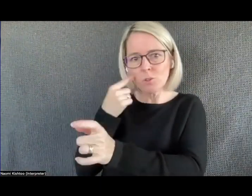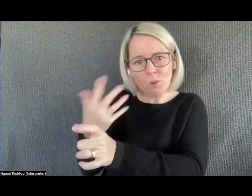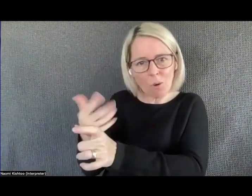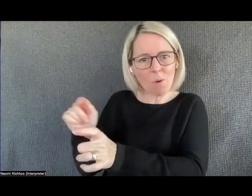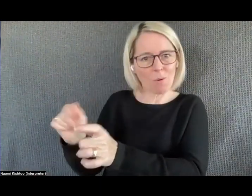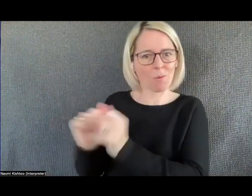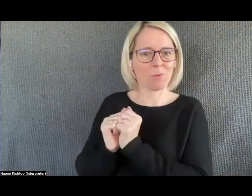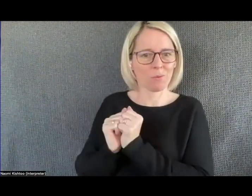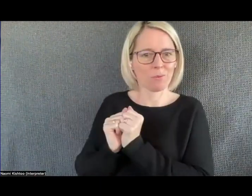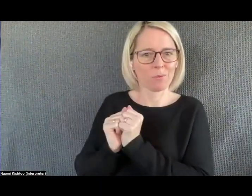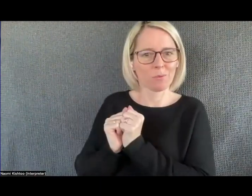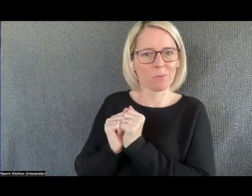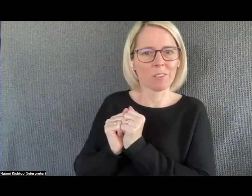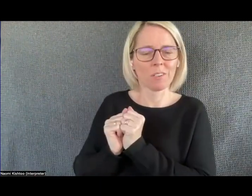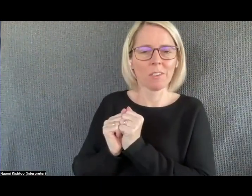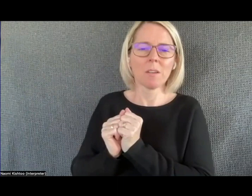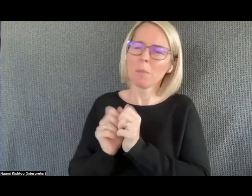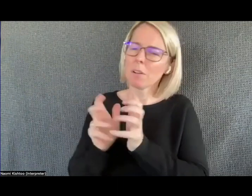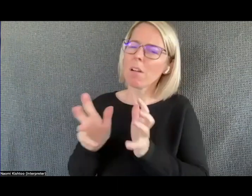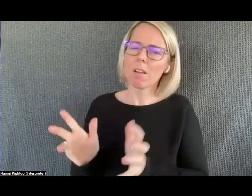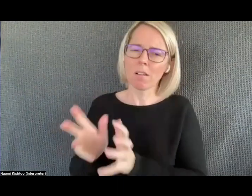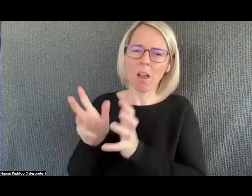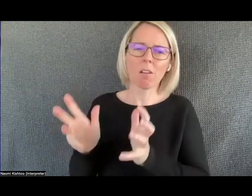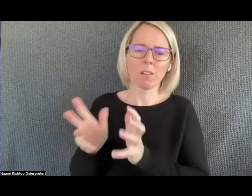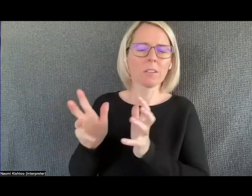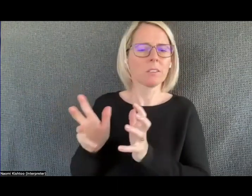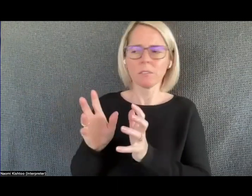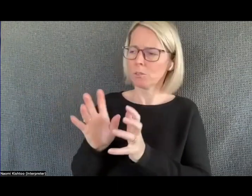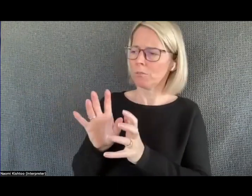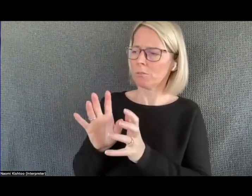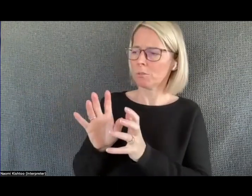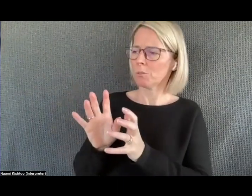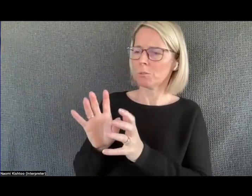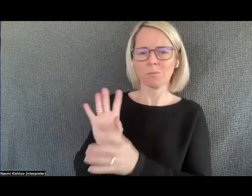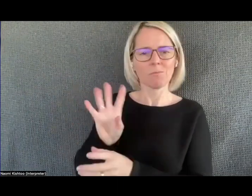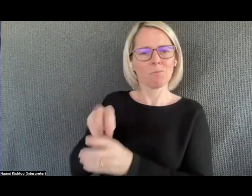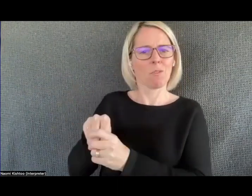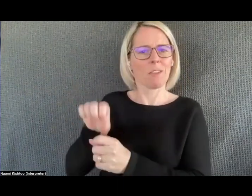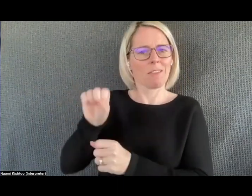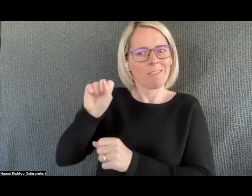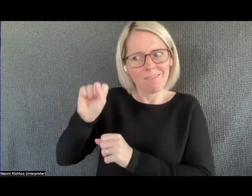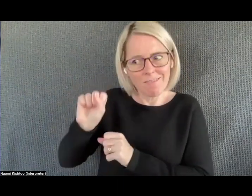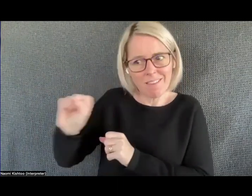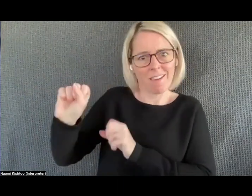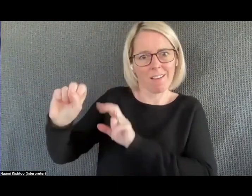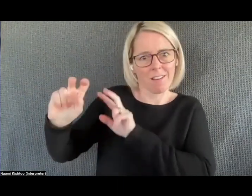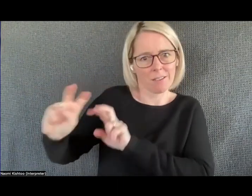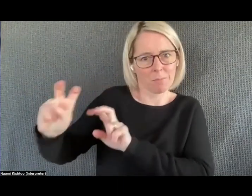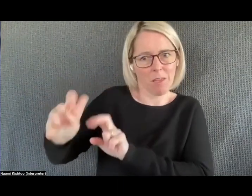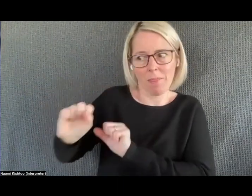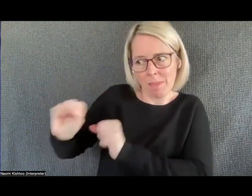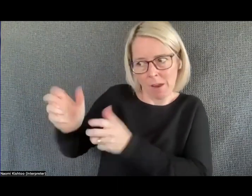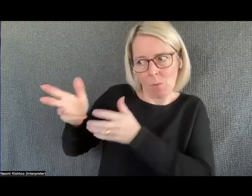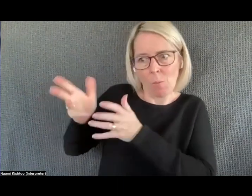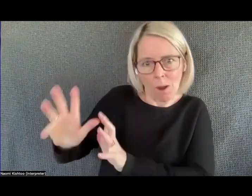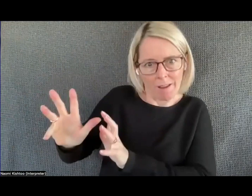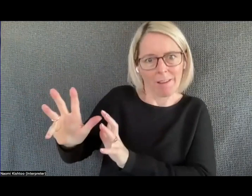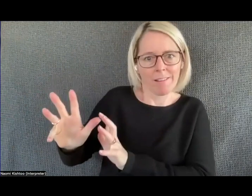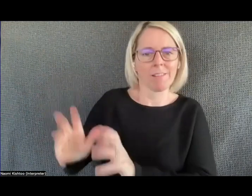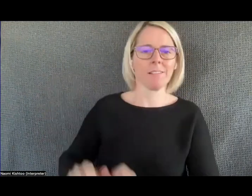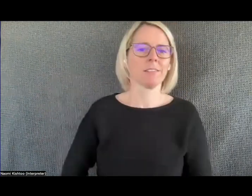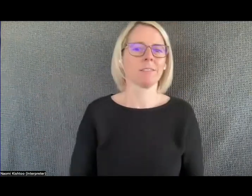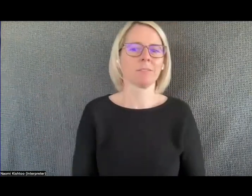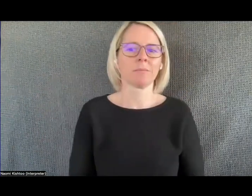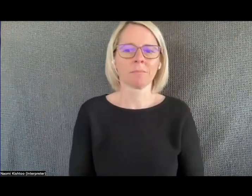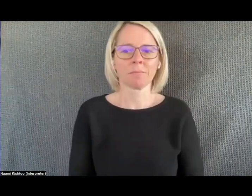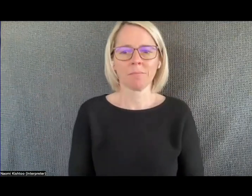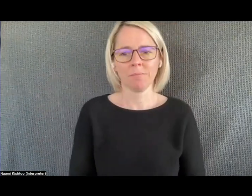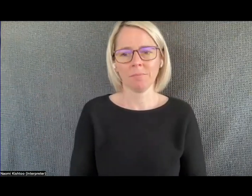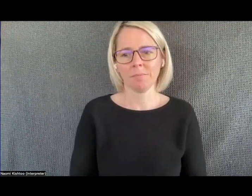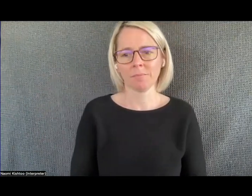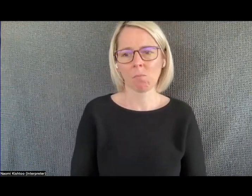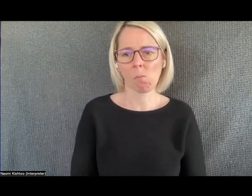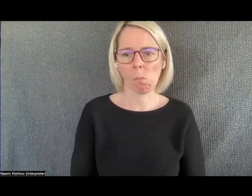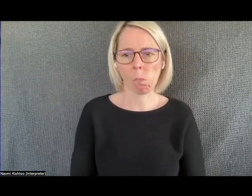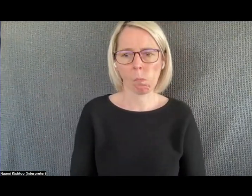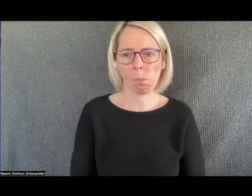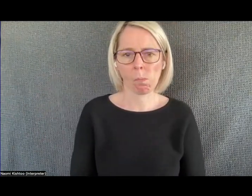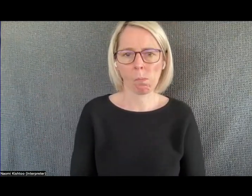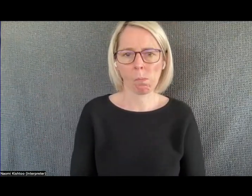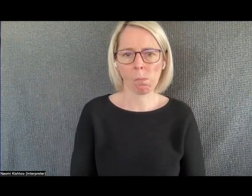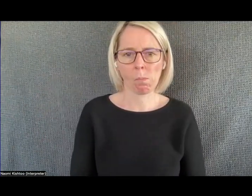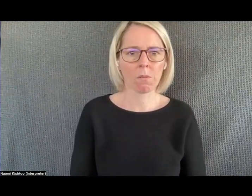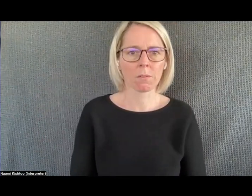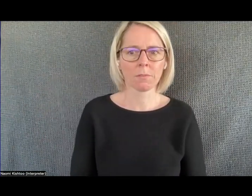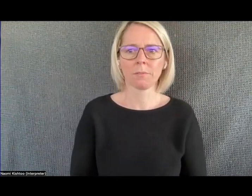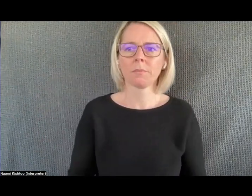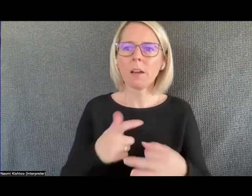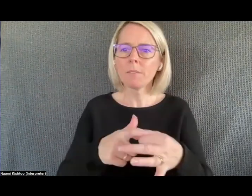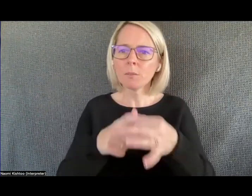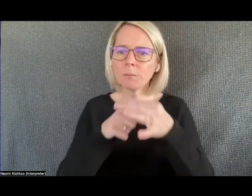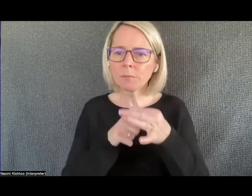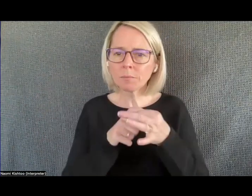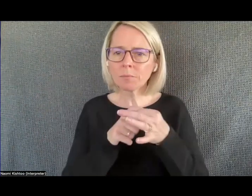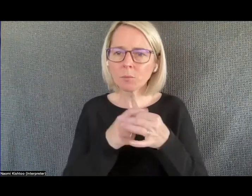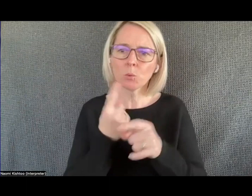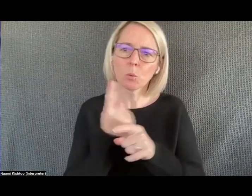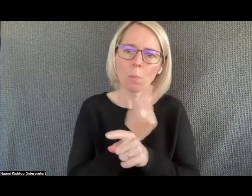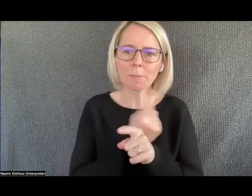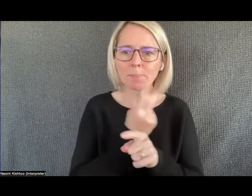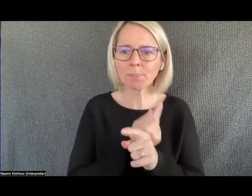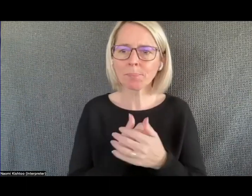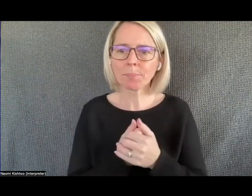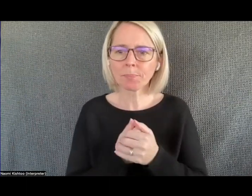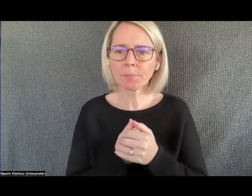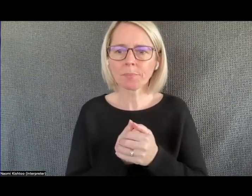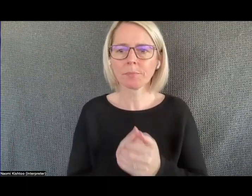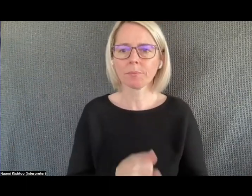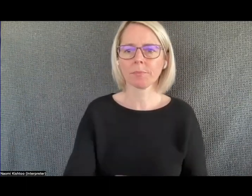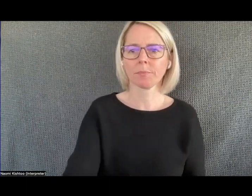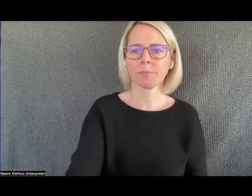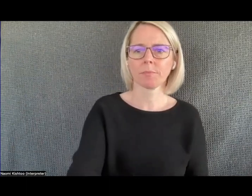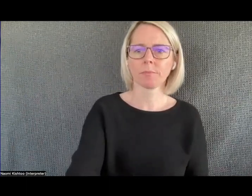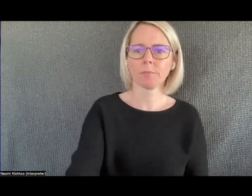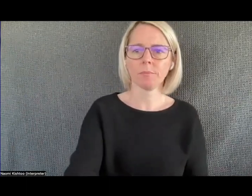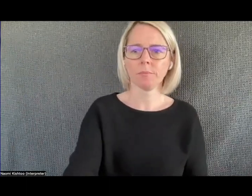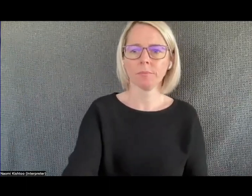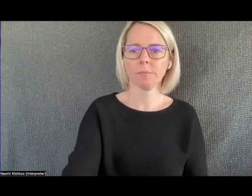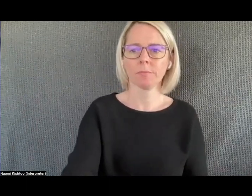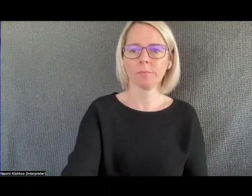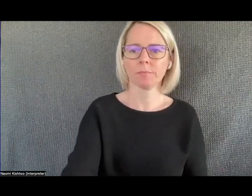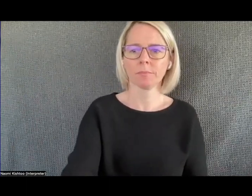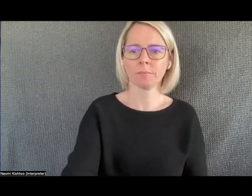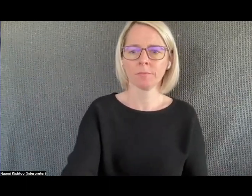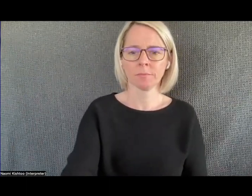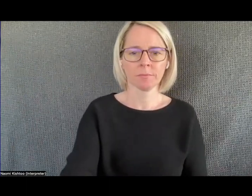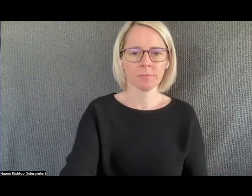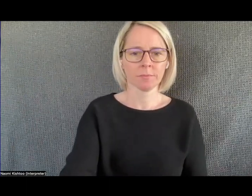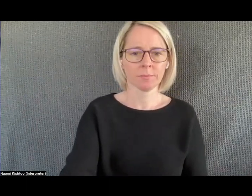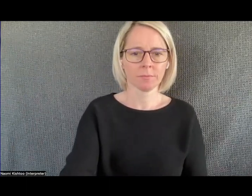and I would encourage you to join them in that. Here is a comment, and it says “Thanks for